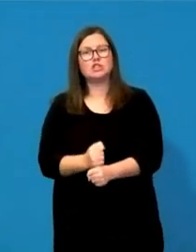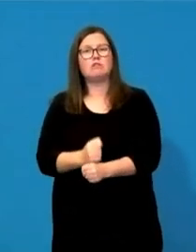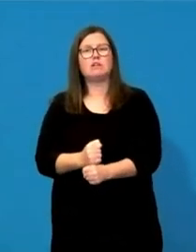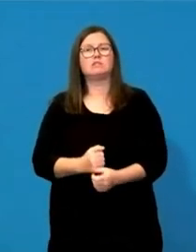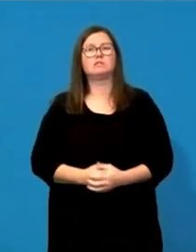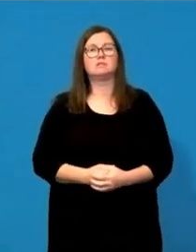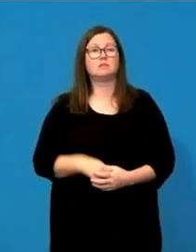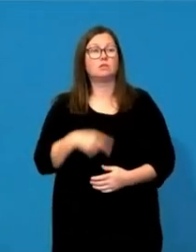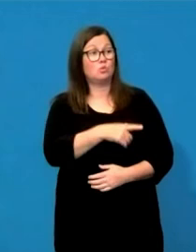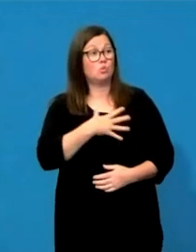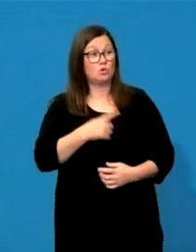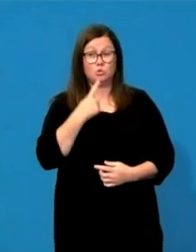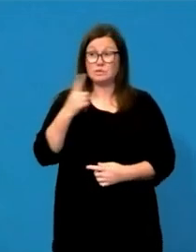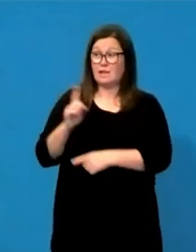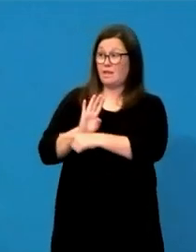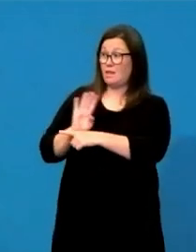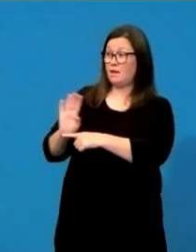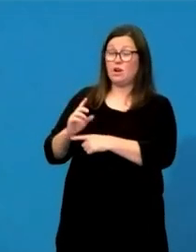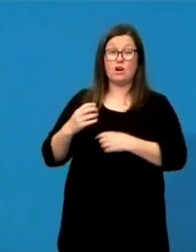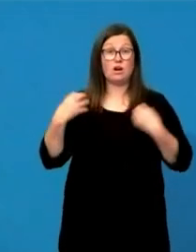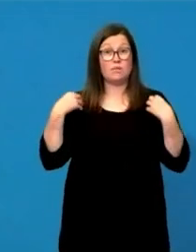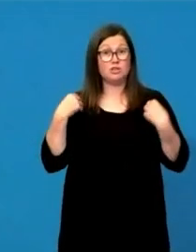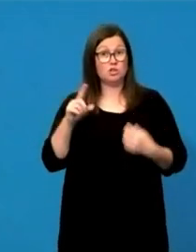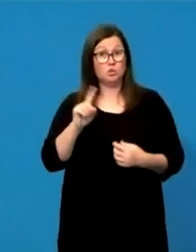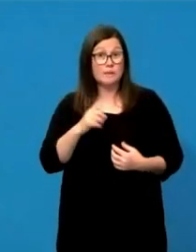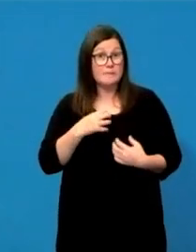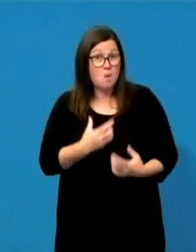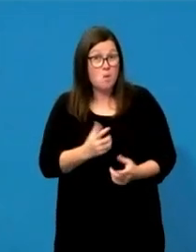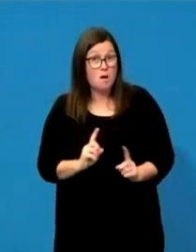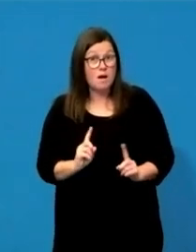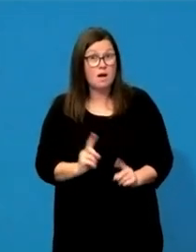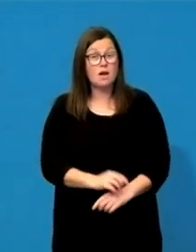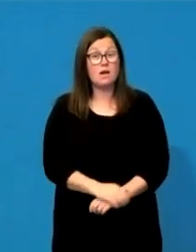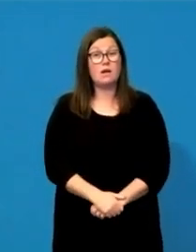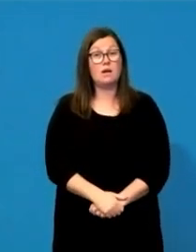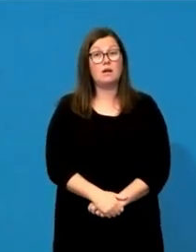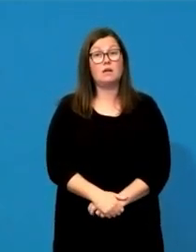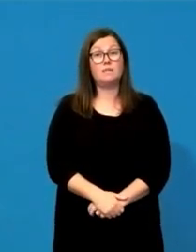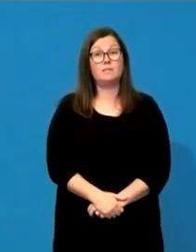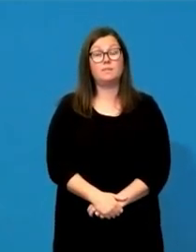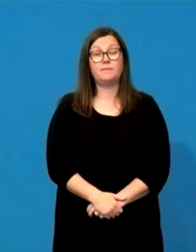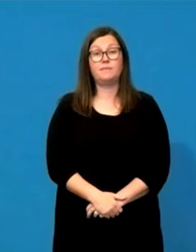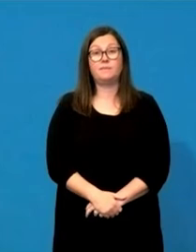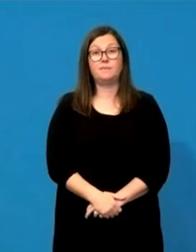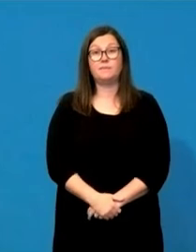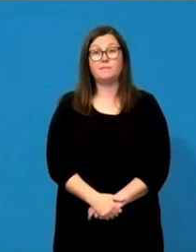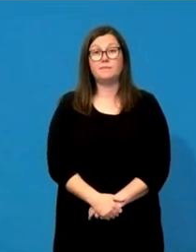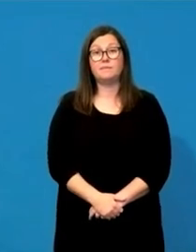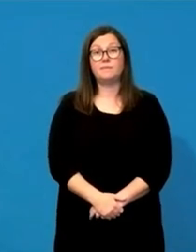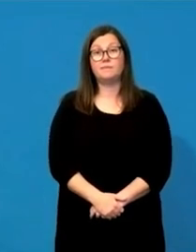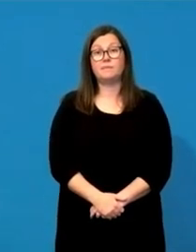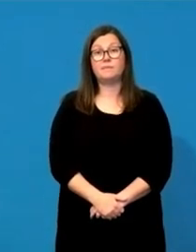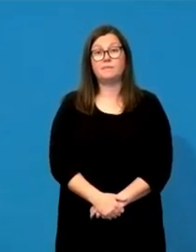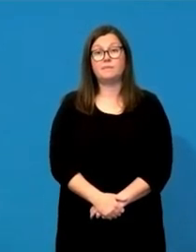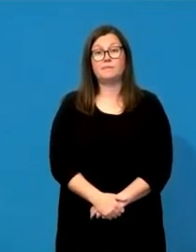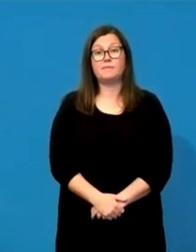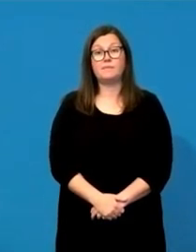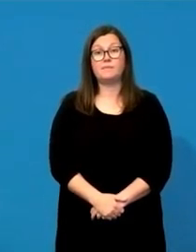today? JAZSIKAH: I don't know.